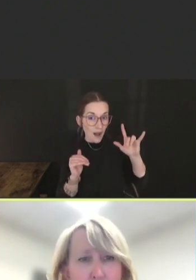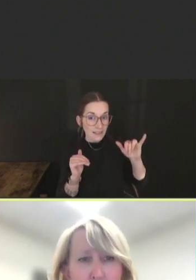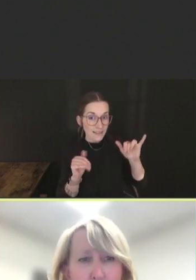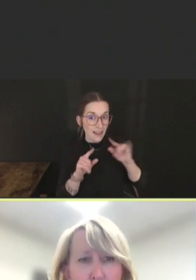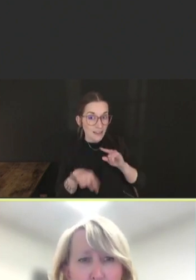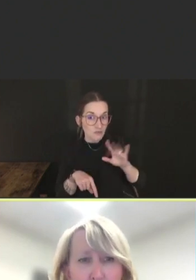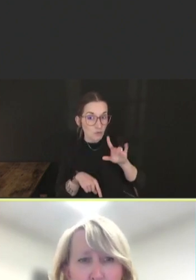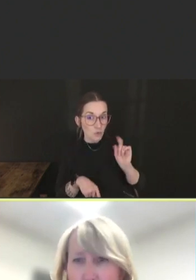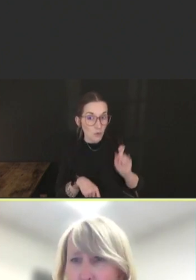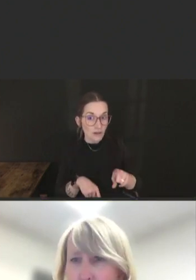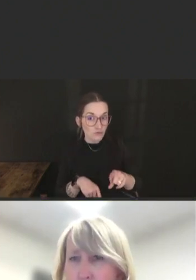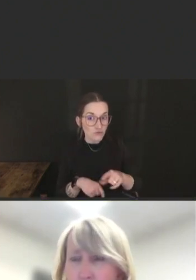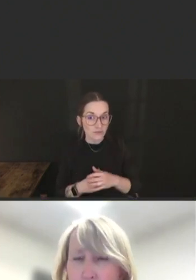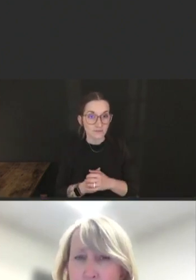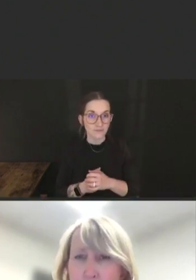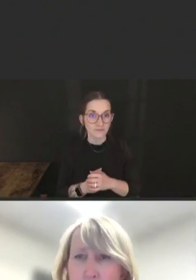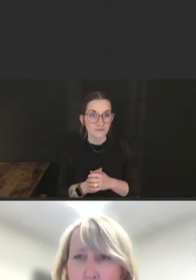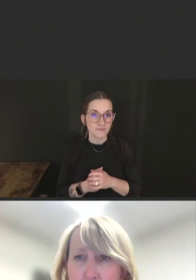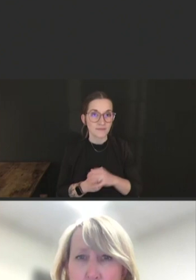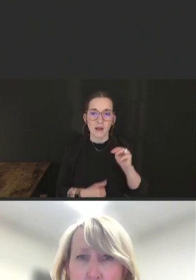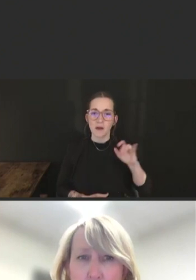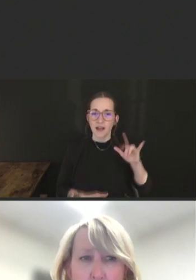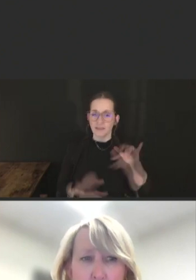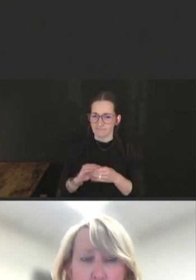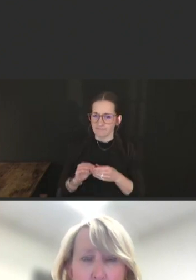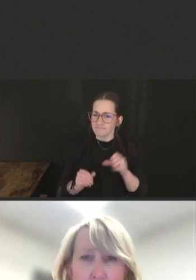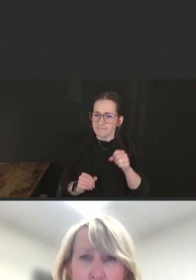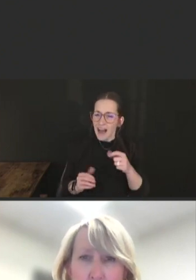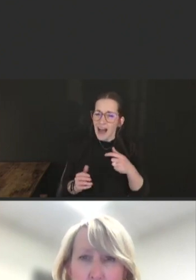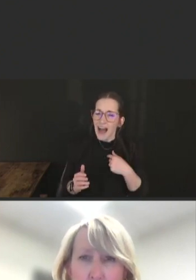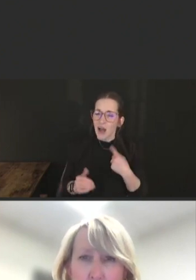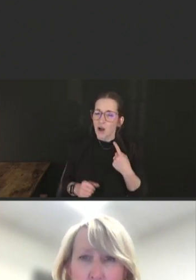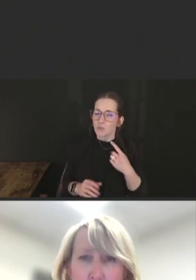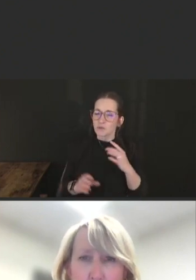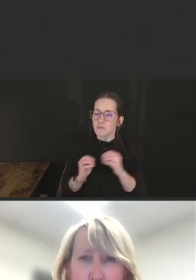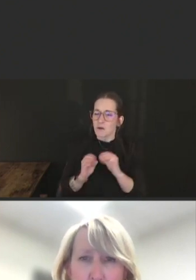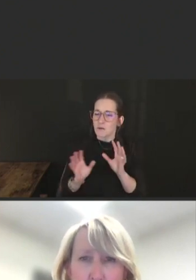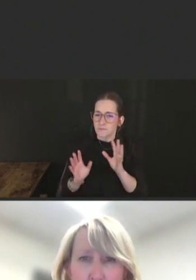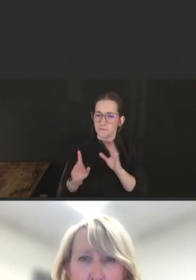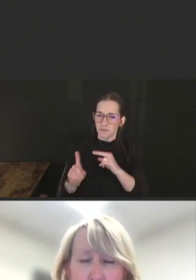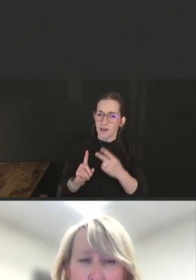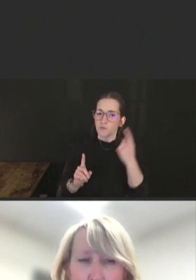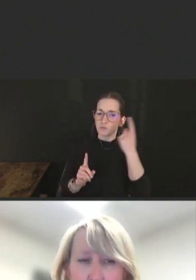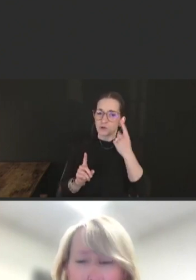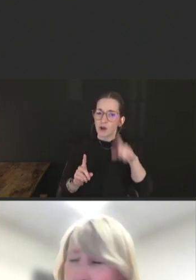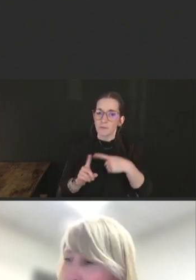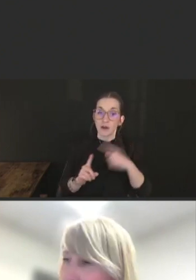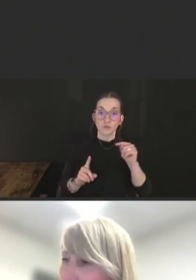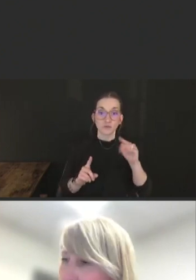Molly Howell: Yeah, I was more wondering about to go into pharmacies, my understanding